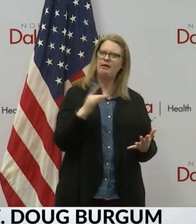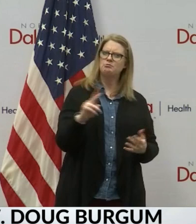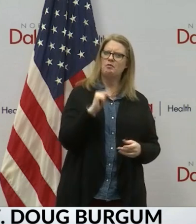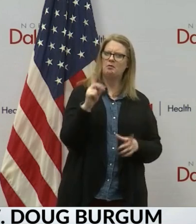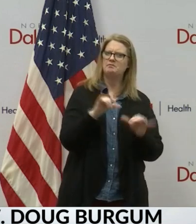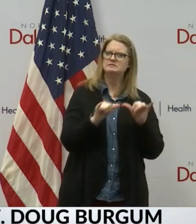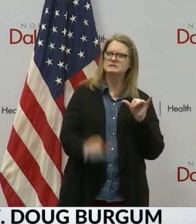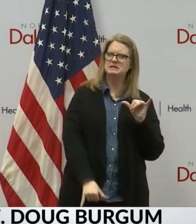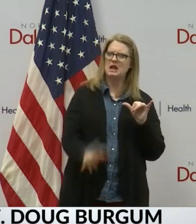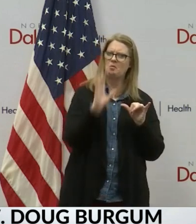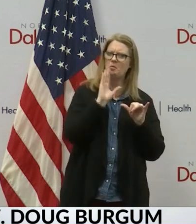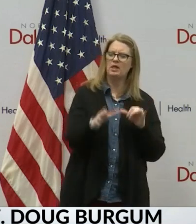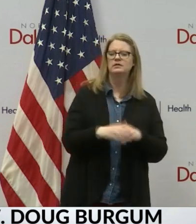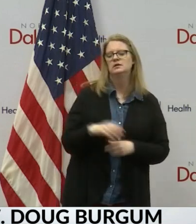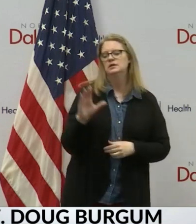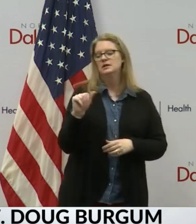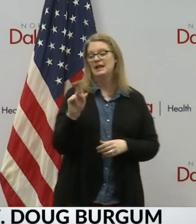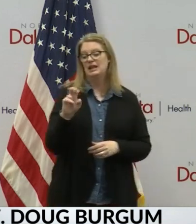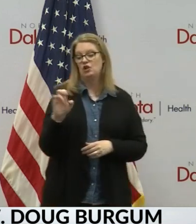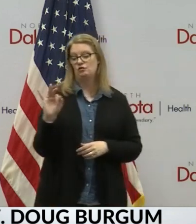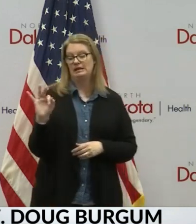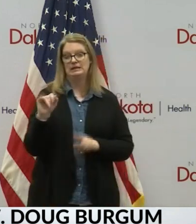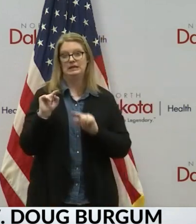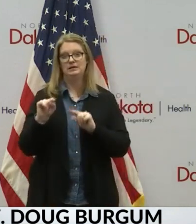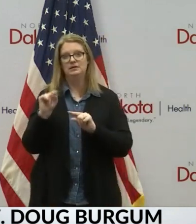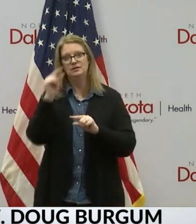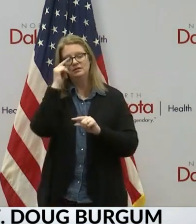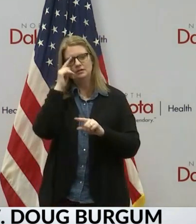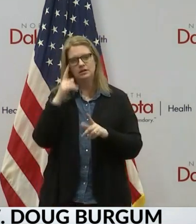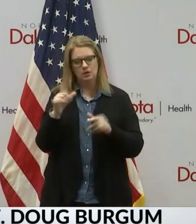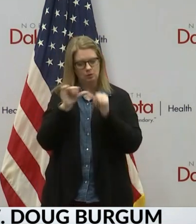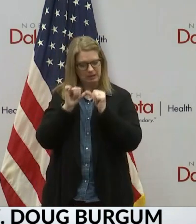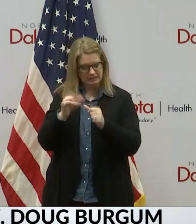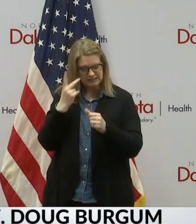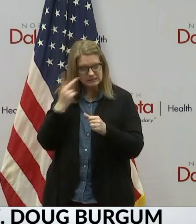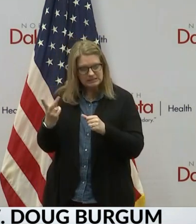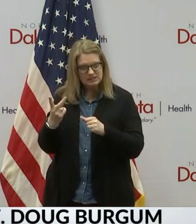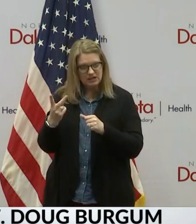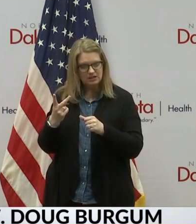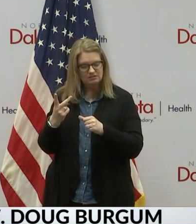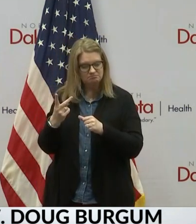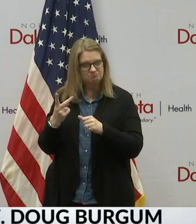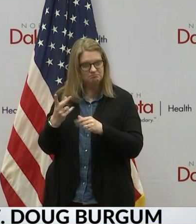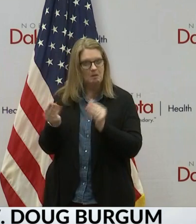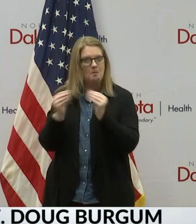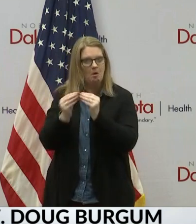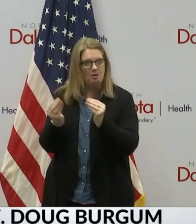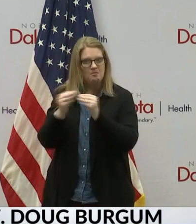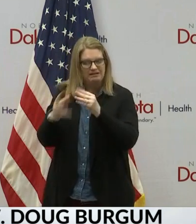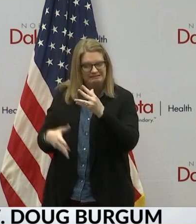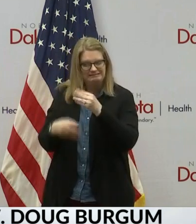TO OUR MANY MILITARY RETIREES FROM THOSE TWO BASE THAT'S STUCK AROUND IN NORTH DAKOTA.